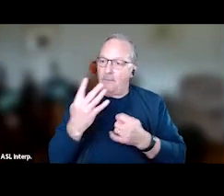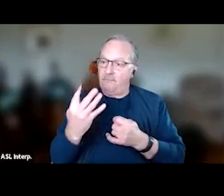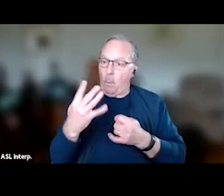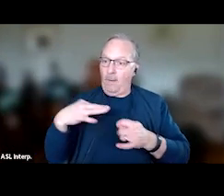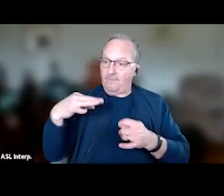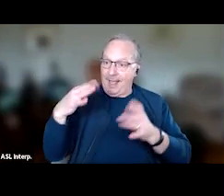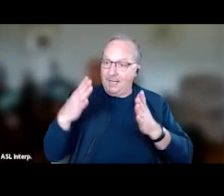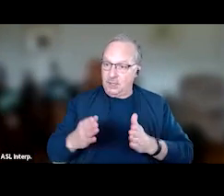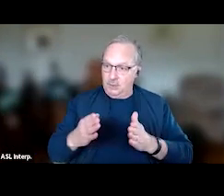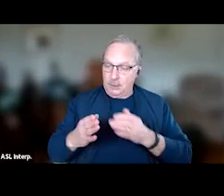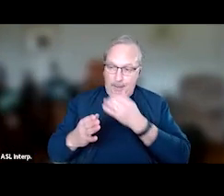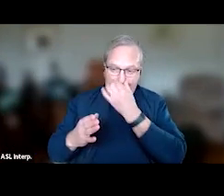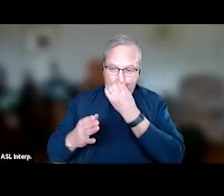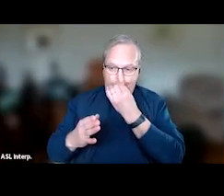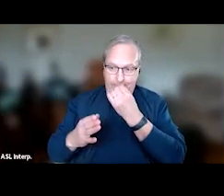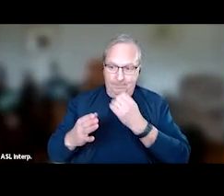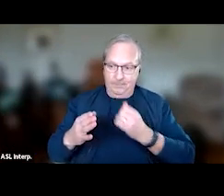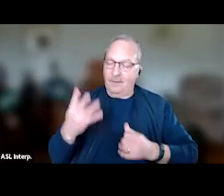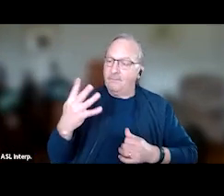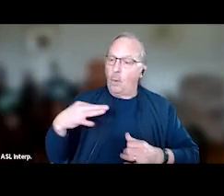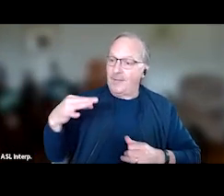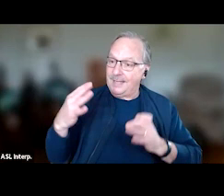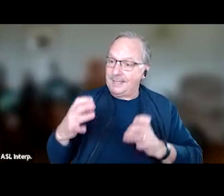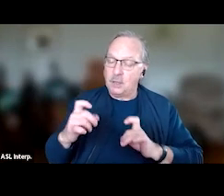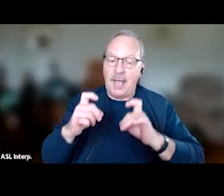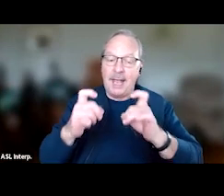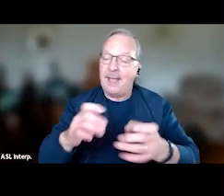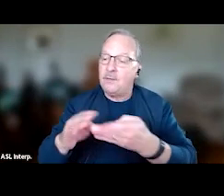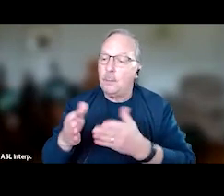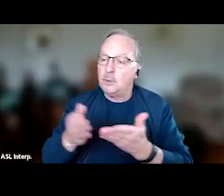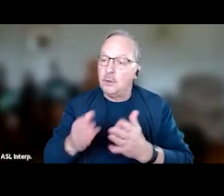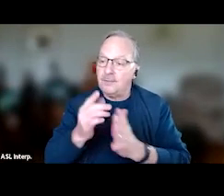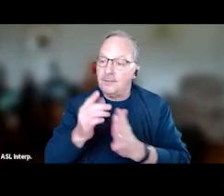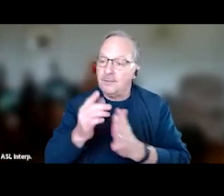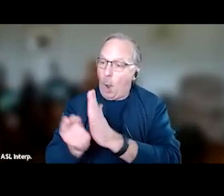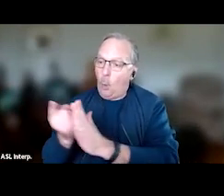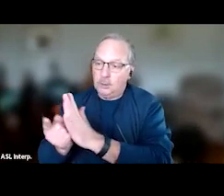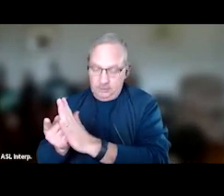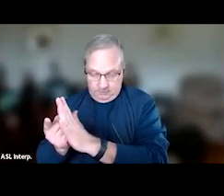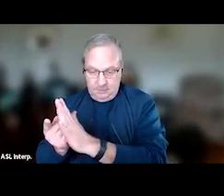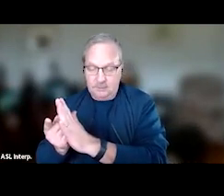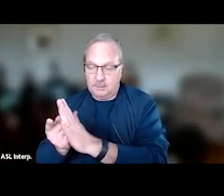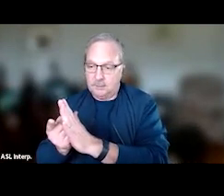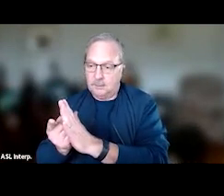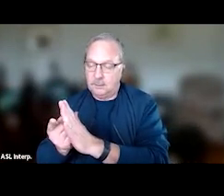I assembled a team of four volunteers, gave them community service hours. We knocked on dorm doors,